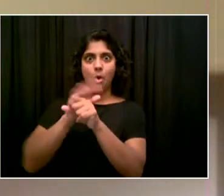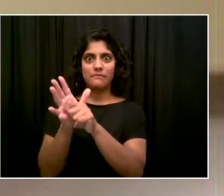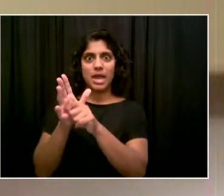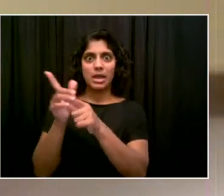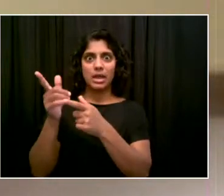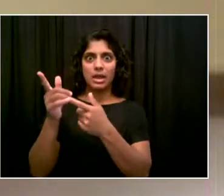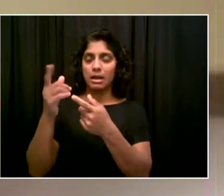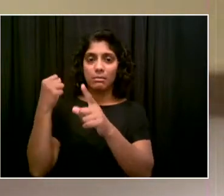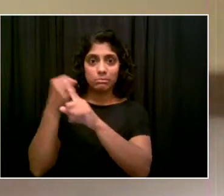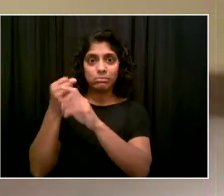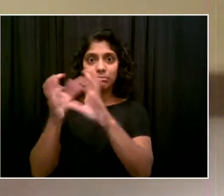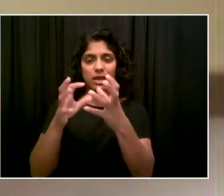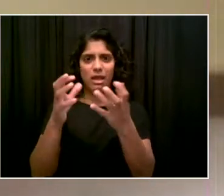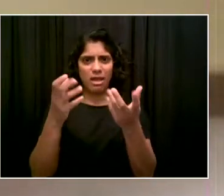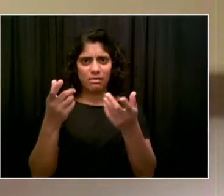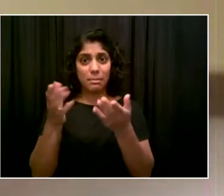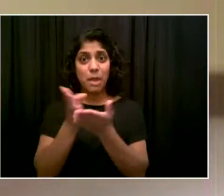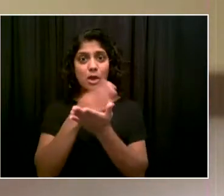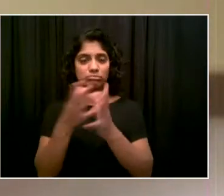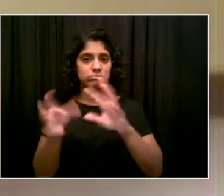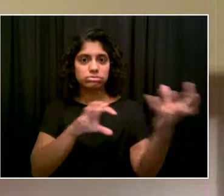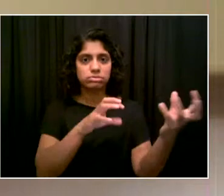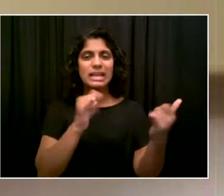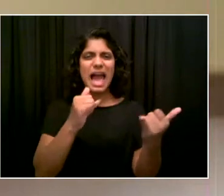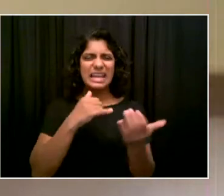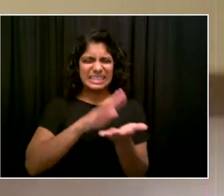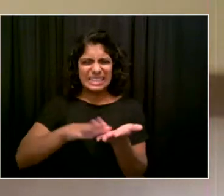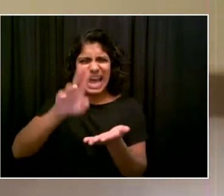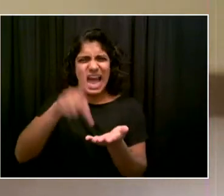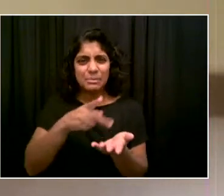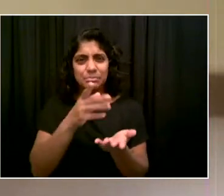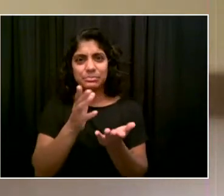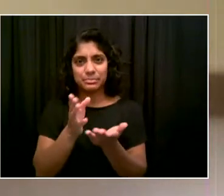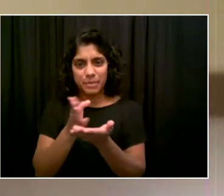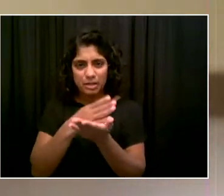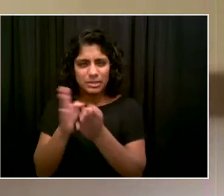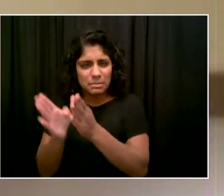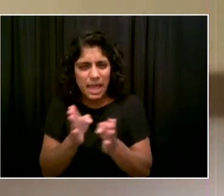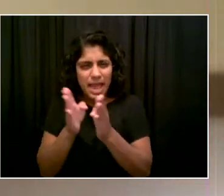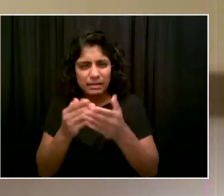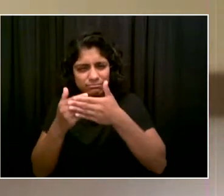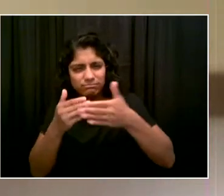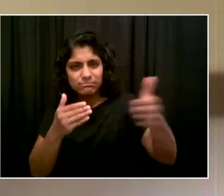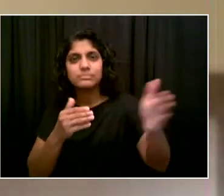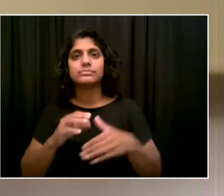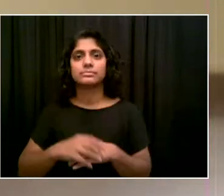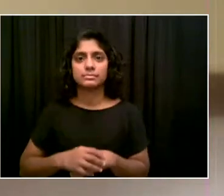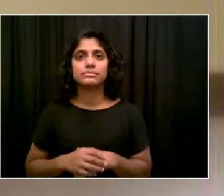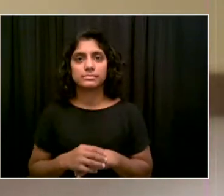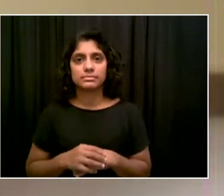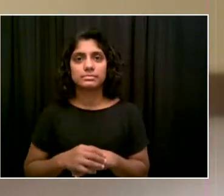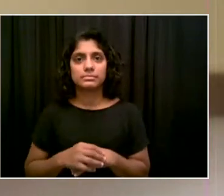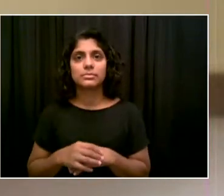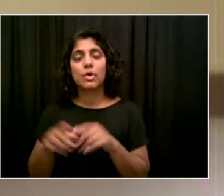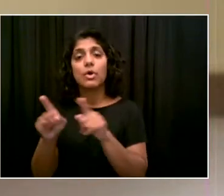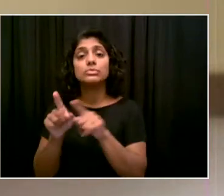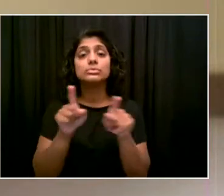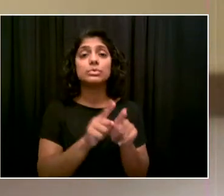BEEN TREMENDOUSLY IMPACTED BY THE PANDEMIC. ADDITIONAL HEALTHCARE SERVICES A NDONE